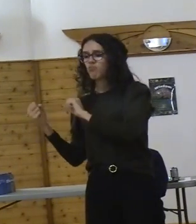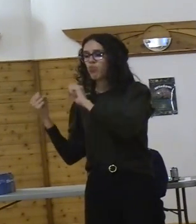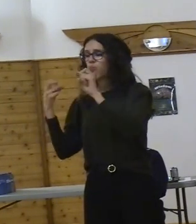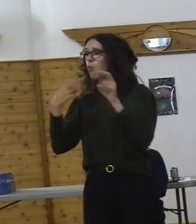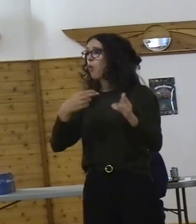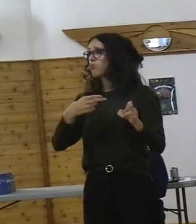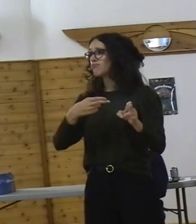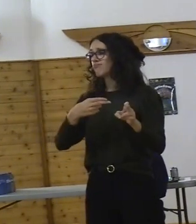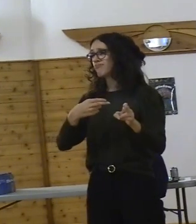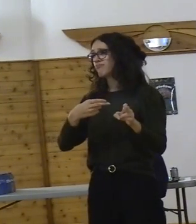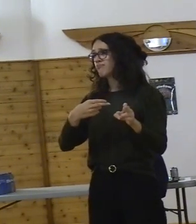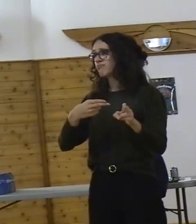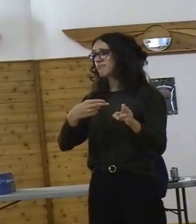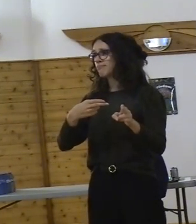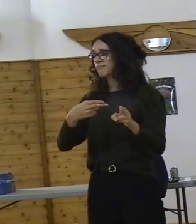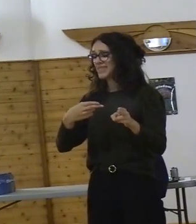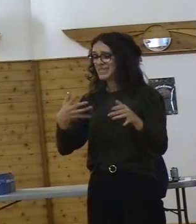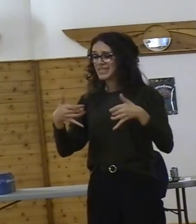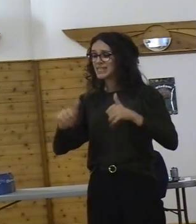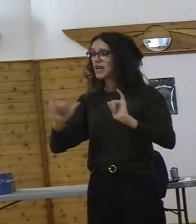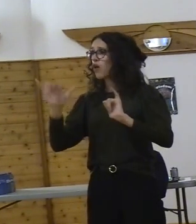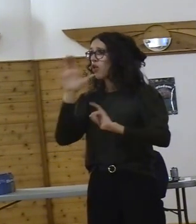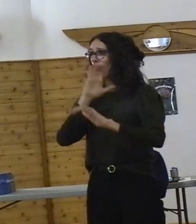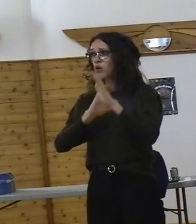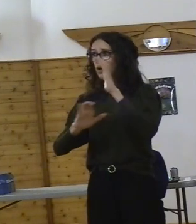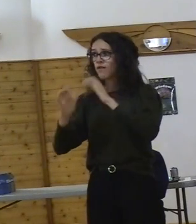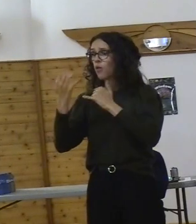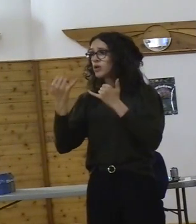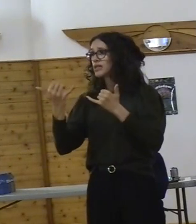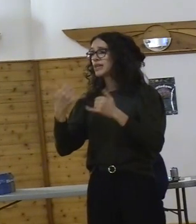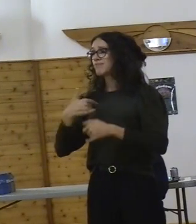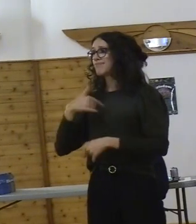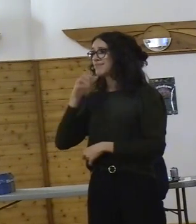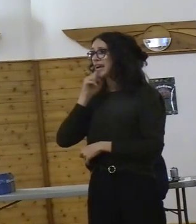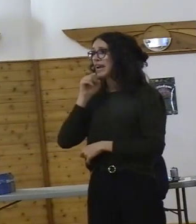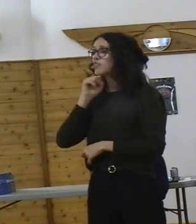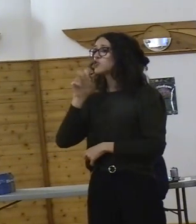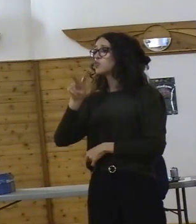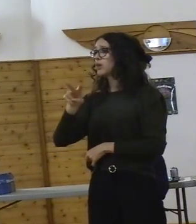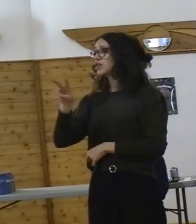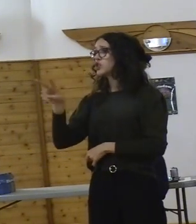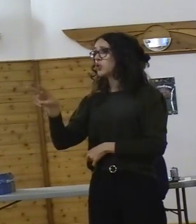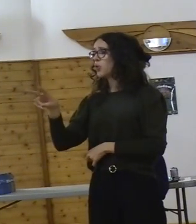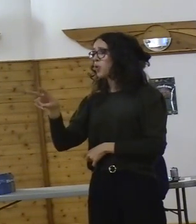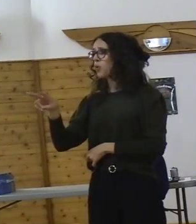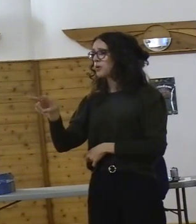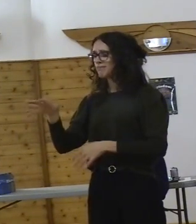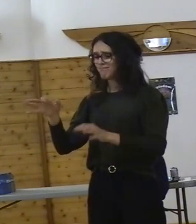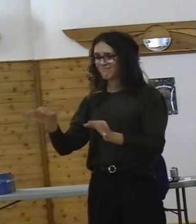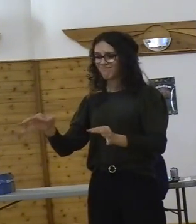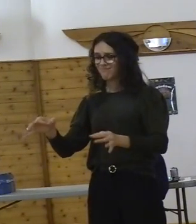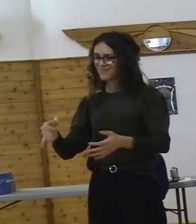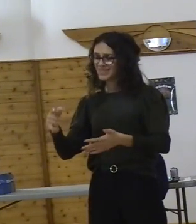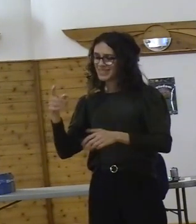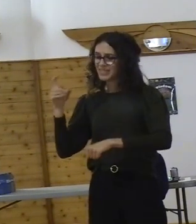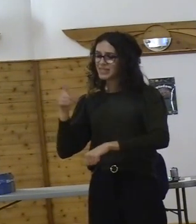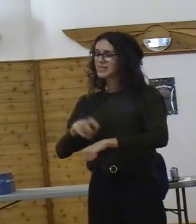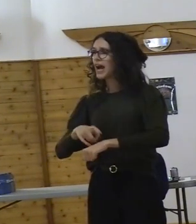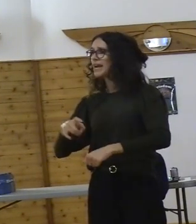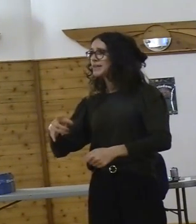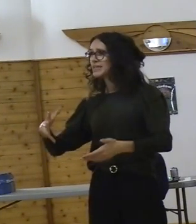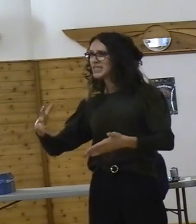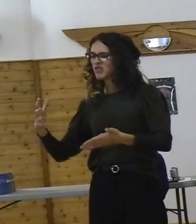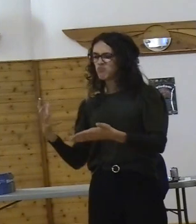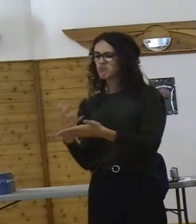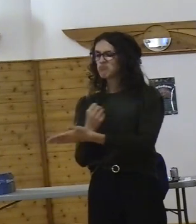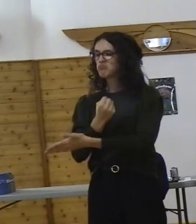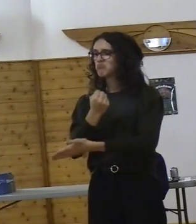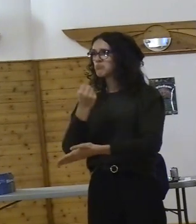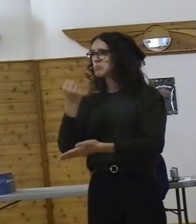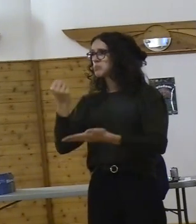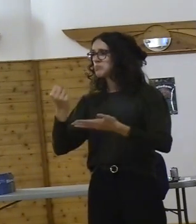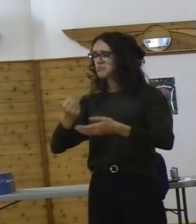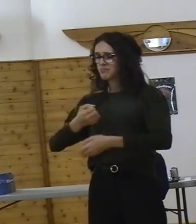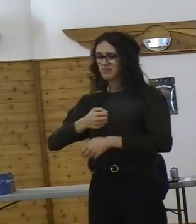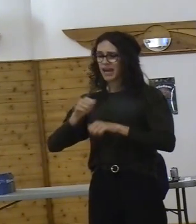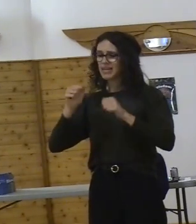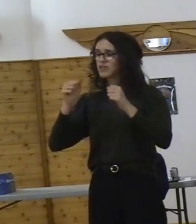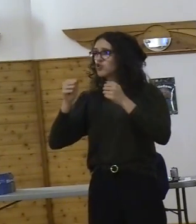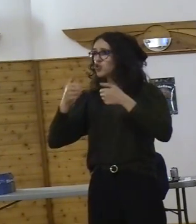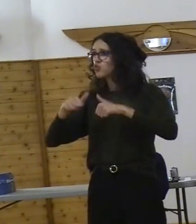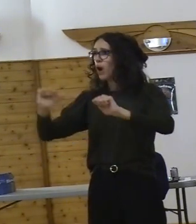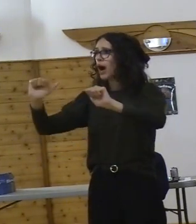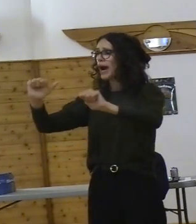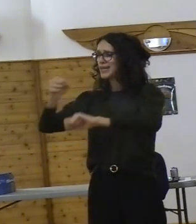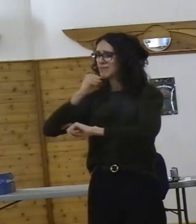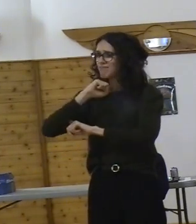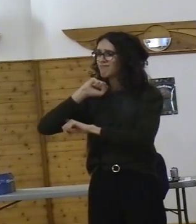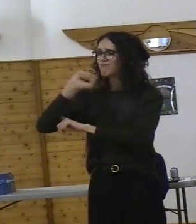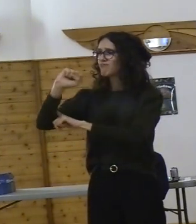I was twenty-two when I started to call out the supremacy and hatred I was facing in my inbox every day by men who wanted to target me and treat me like garbage just as they had my mother.